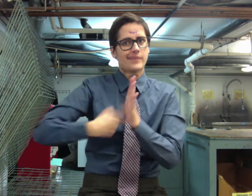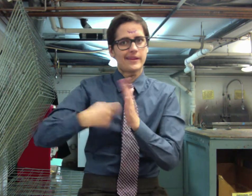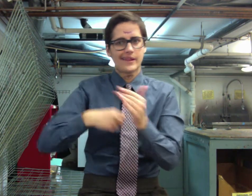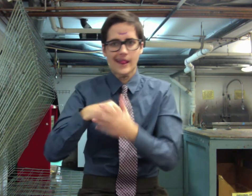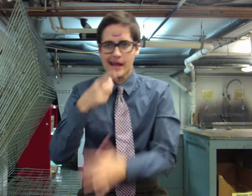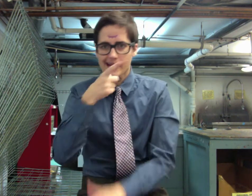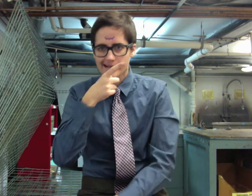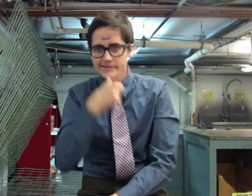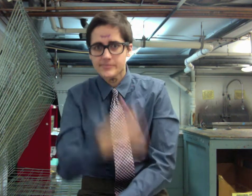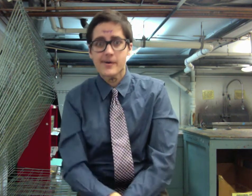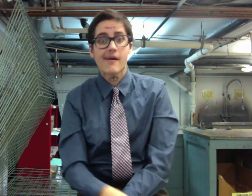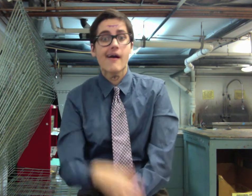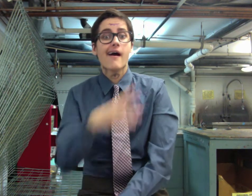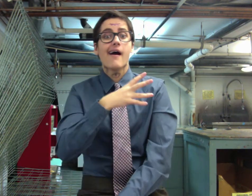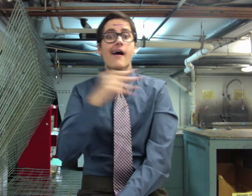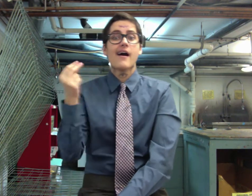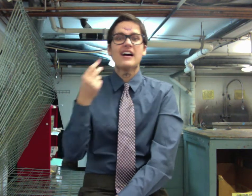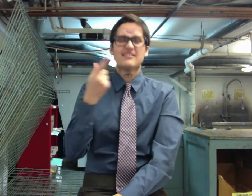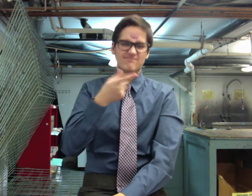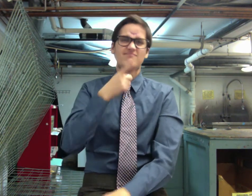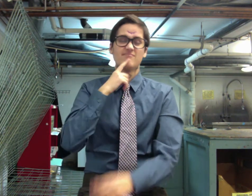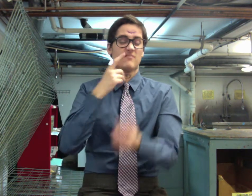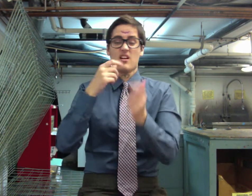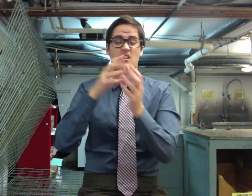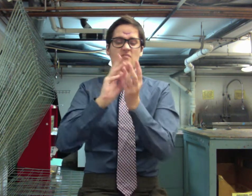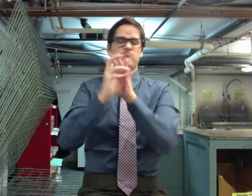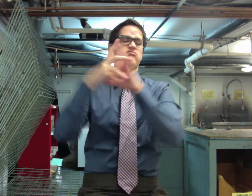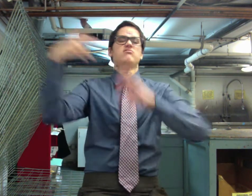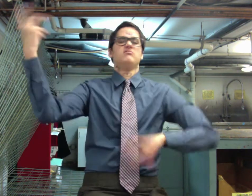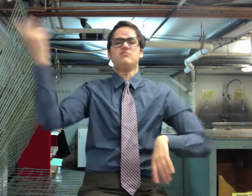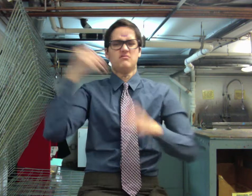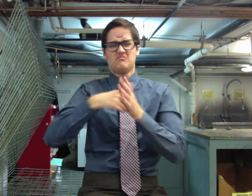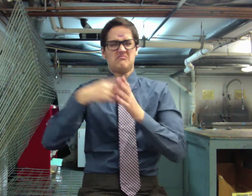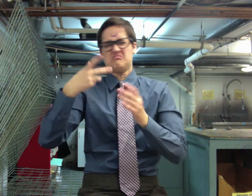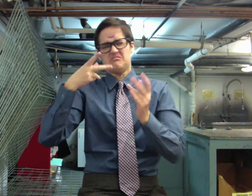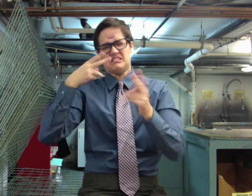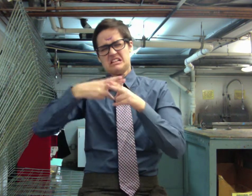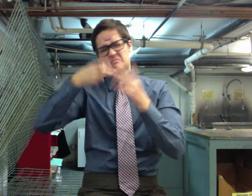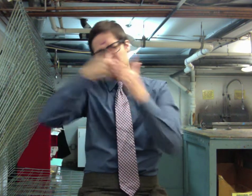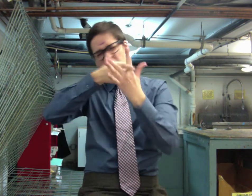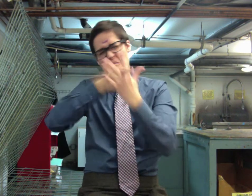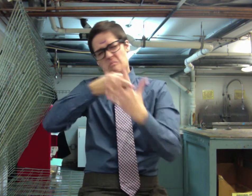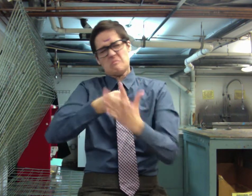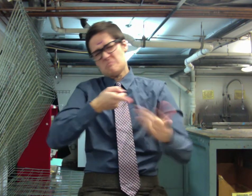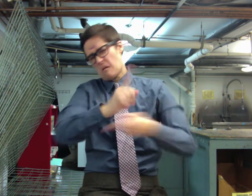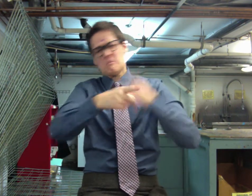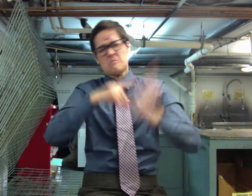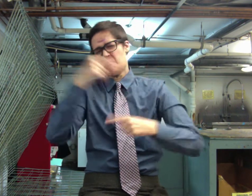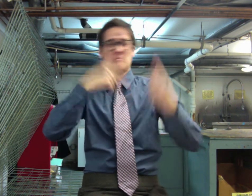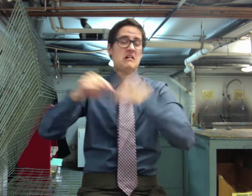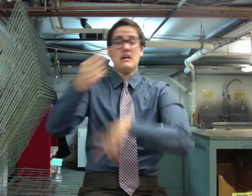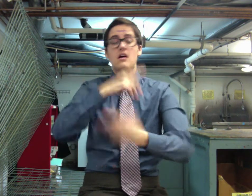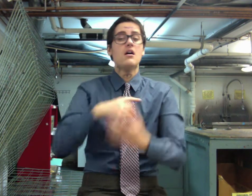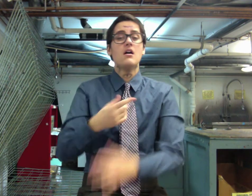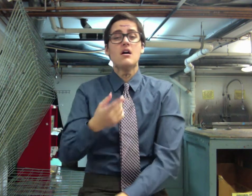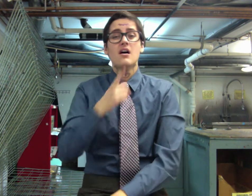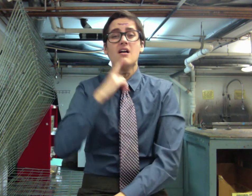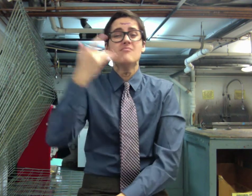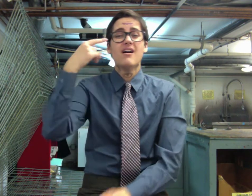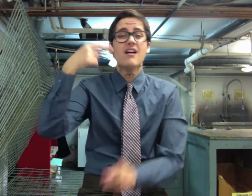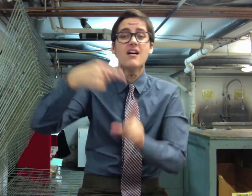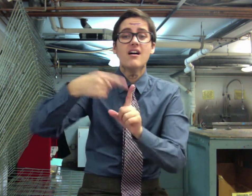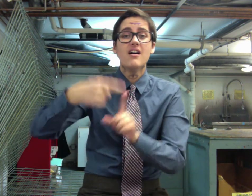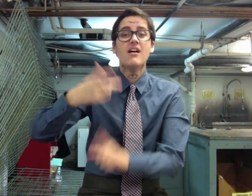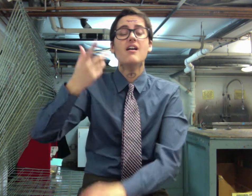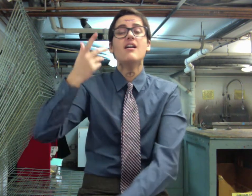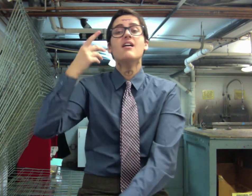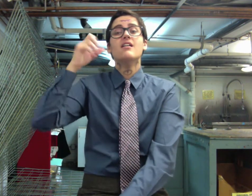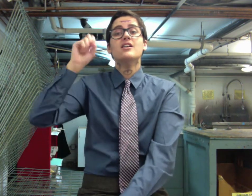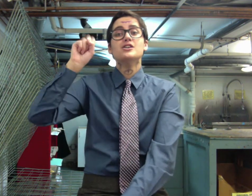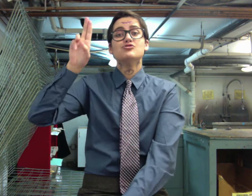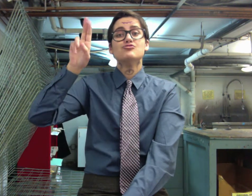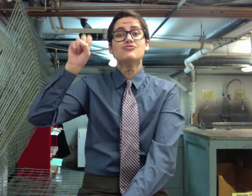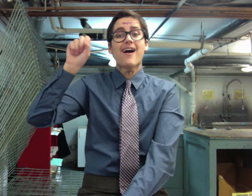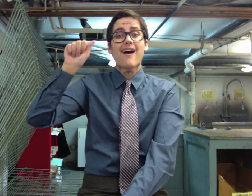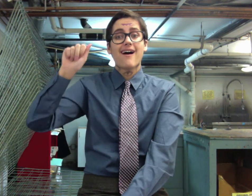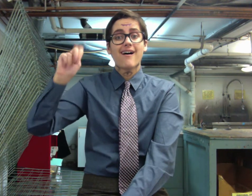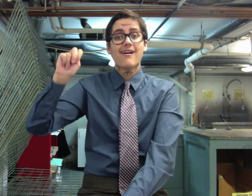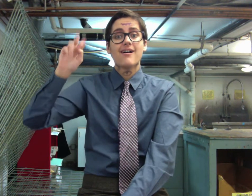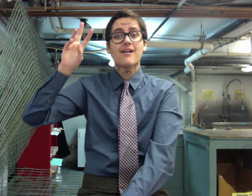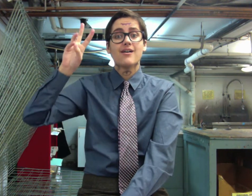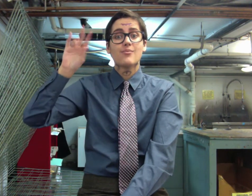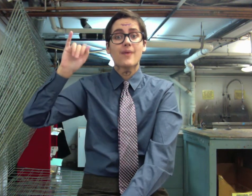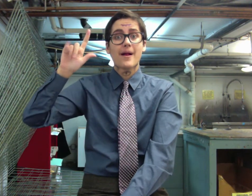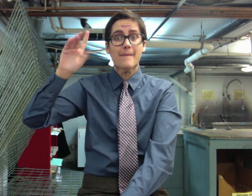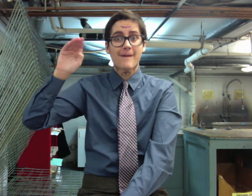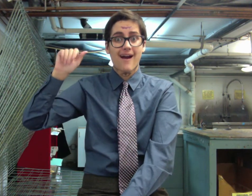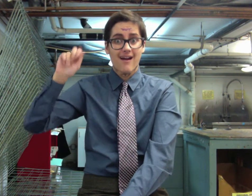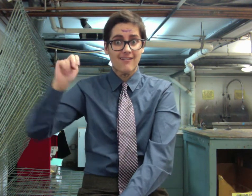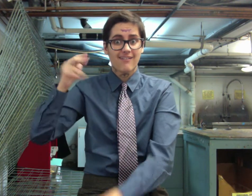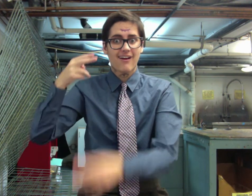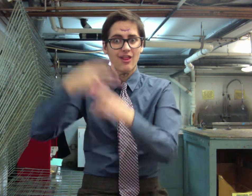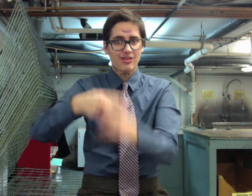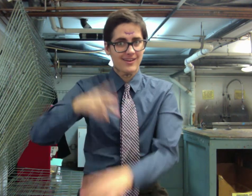price hikes, and had devolved into name-calling because Susan Wilman called